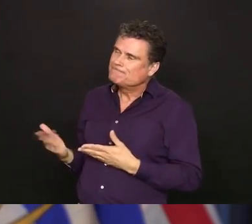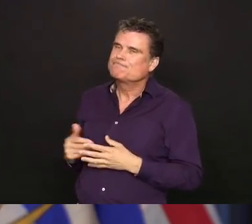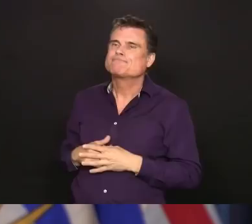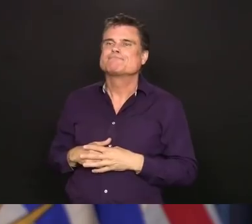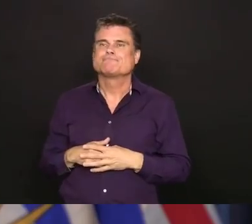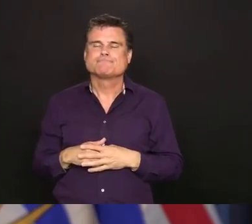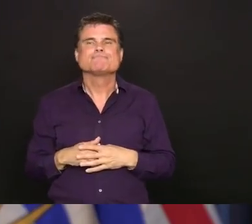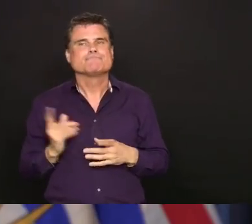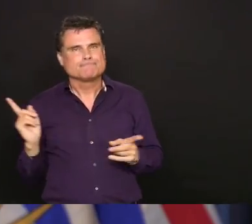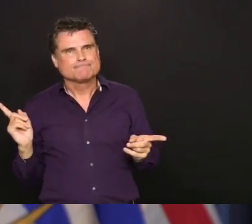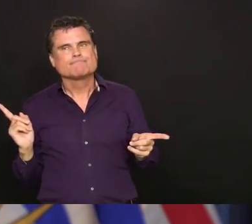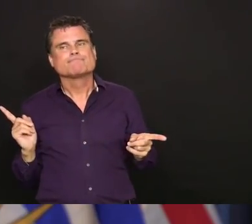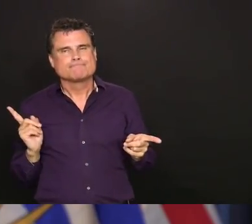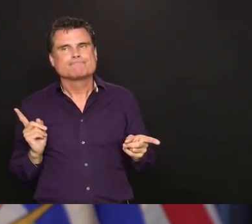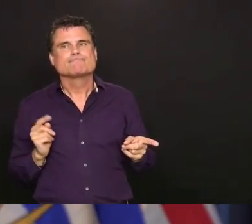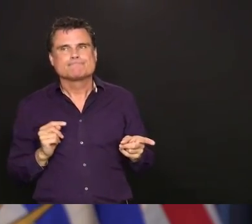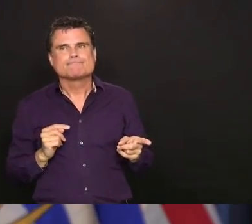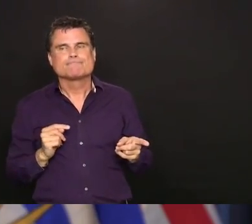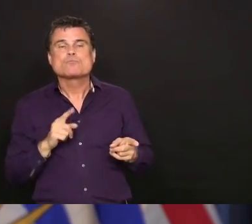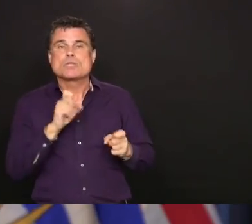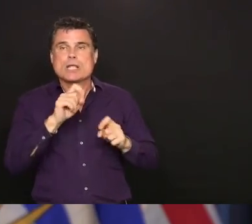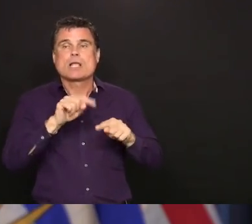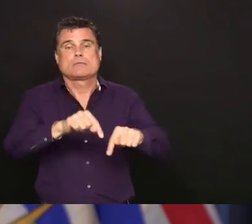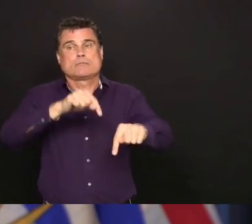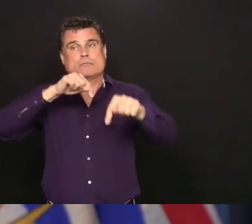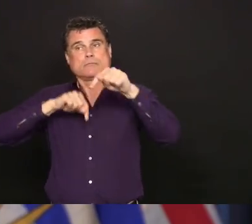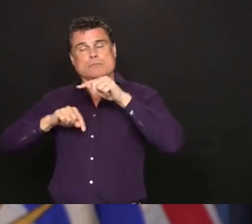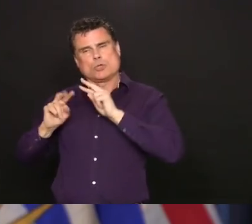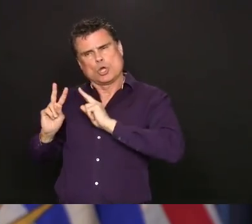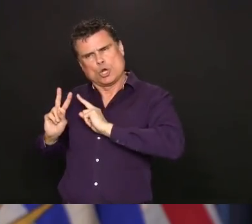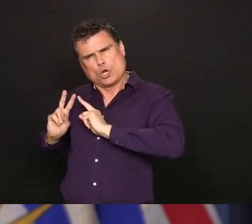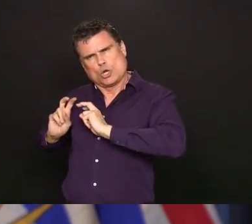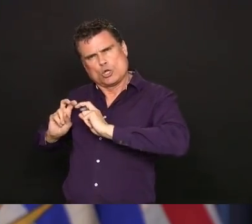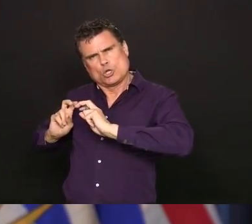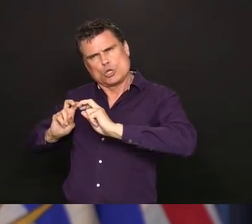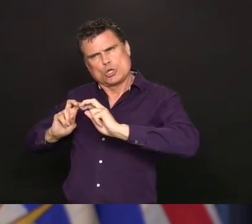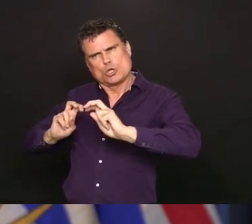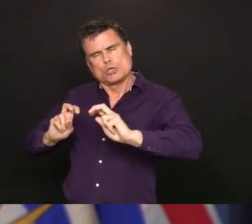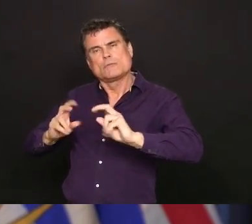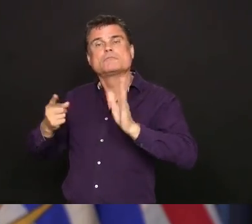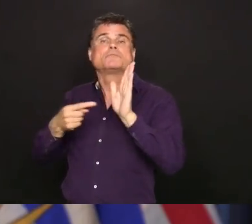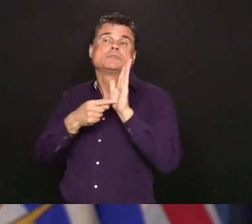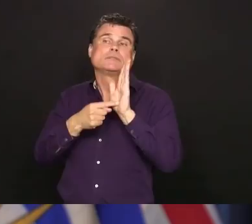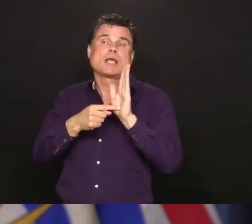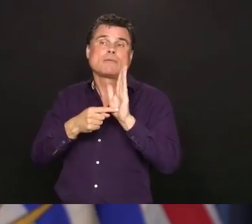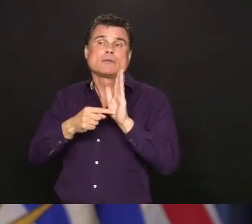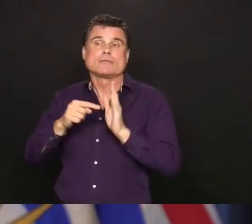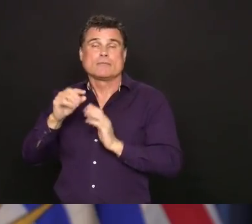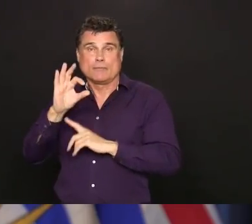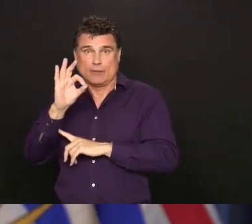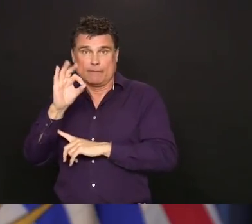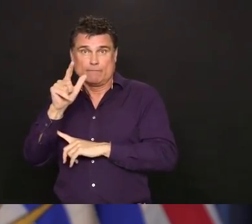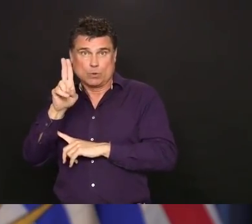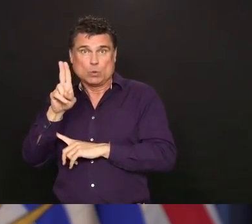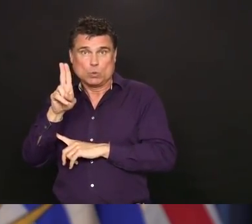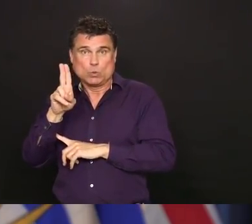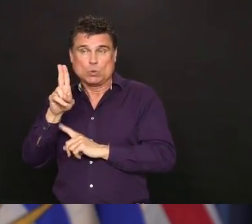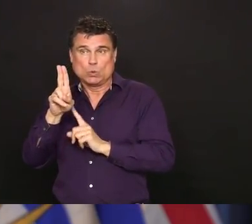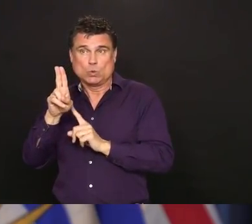plans, where vaccine is very much a part of that planning process. So we do have plans across the province and in Canada